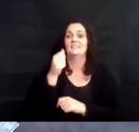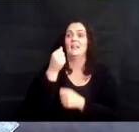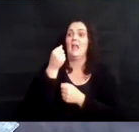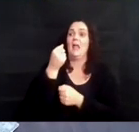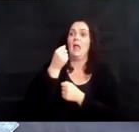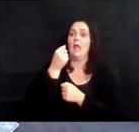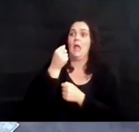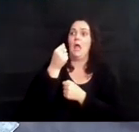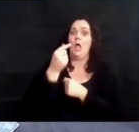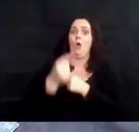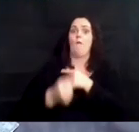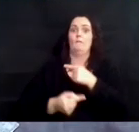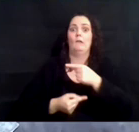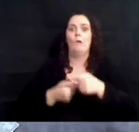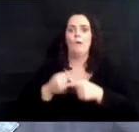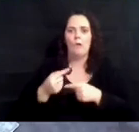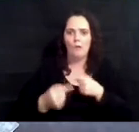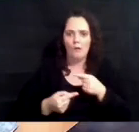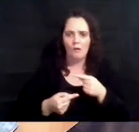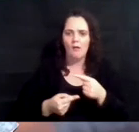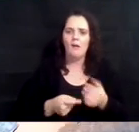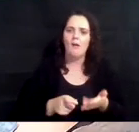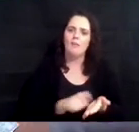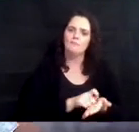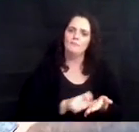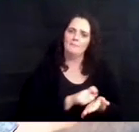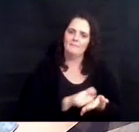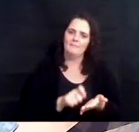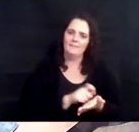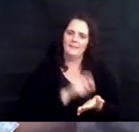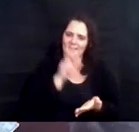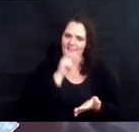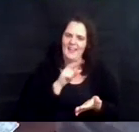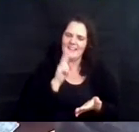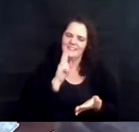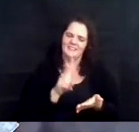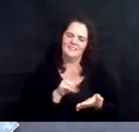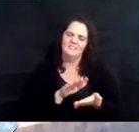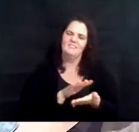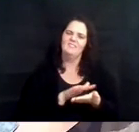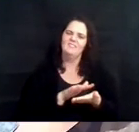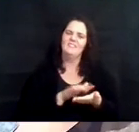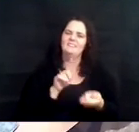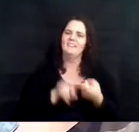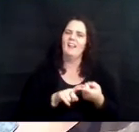don't mind the fact that when I do the erasing, that you actually see the drawing that was there before.